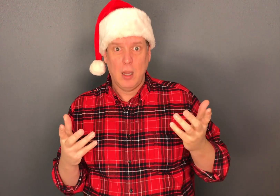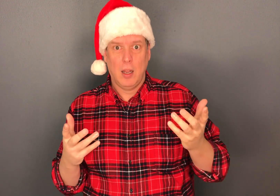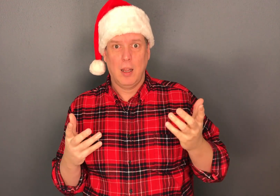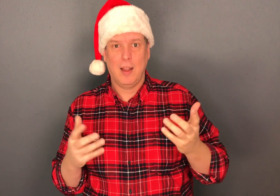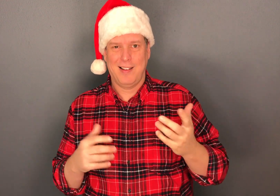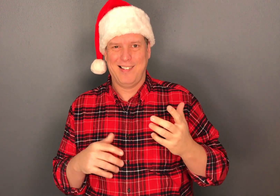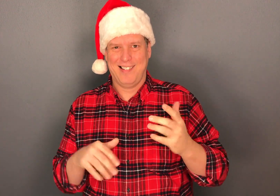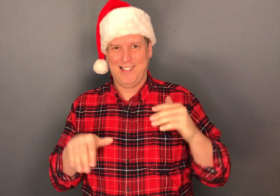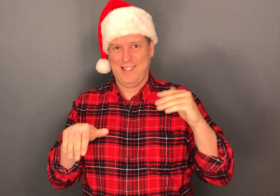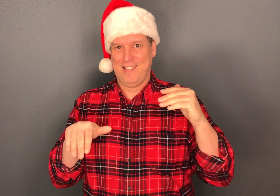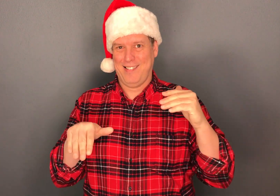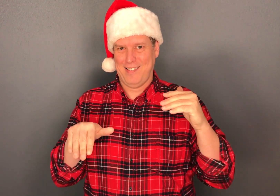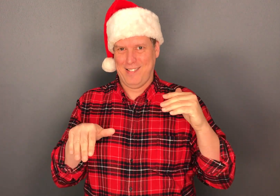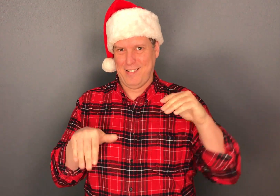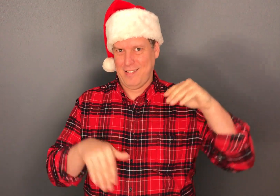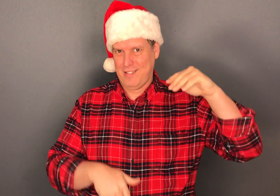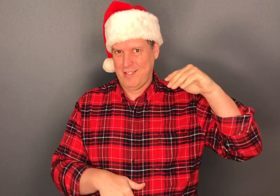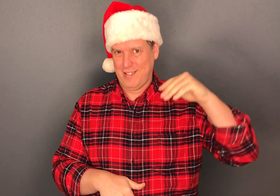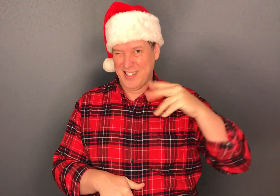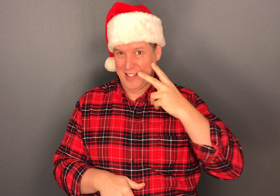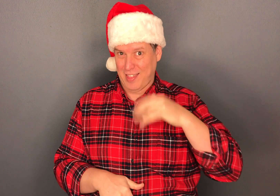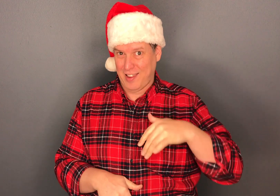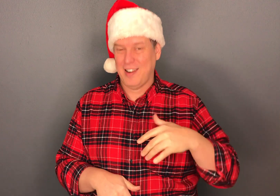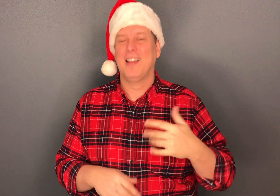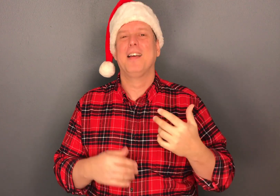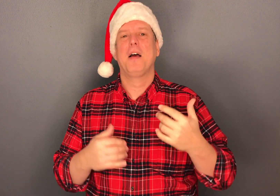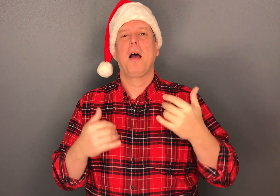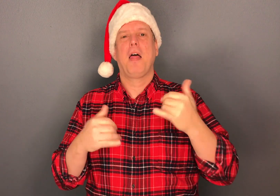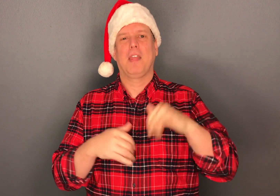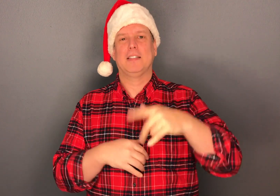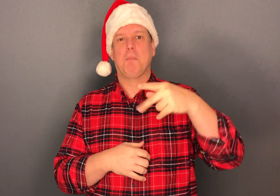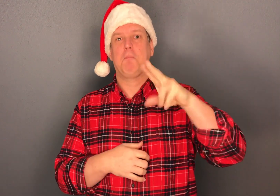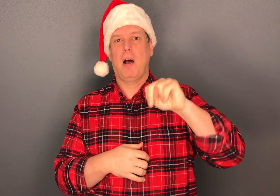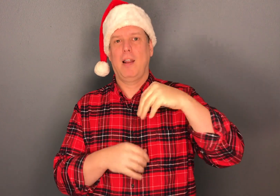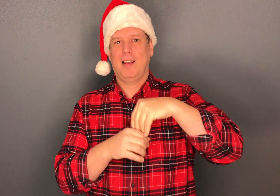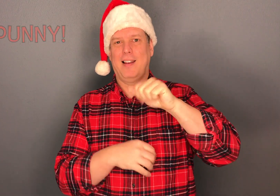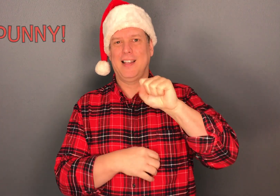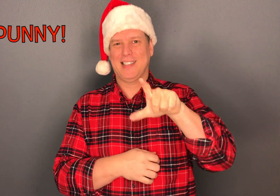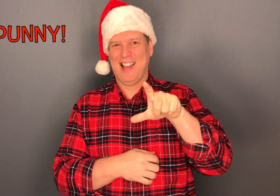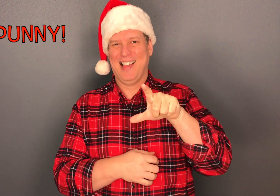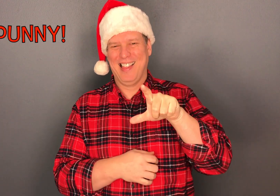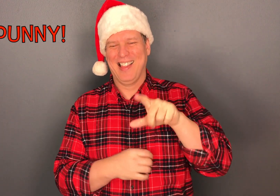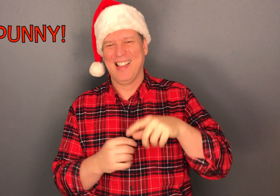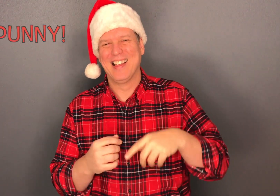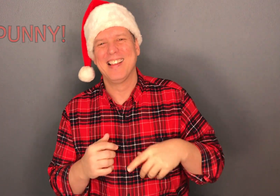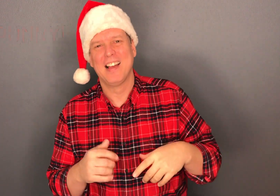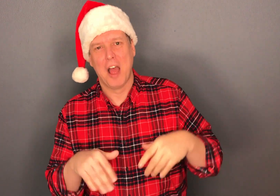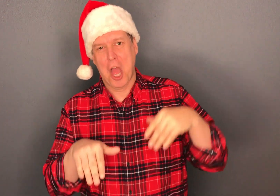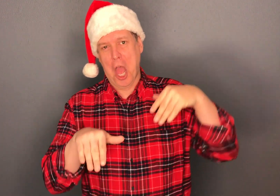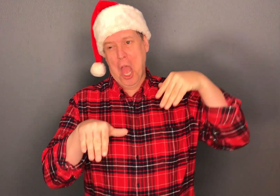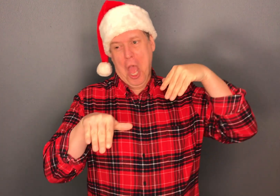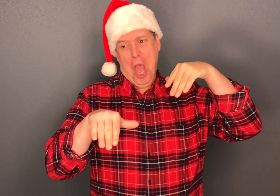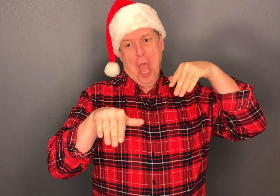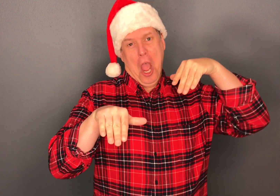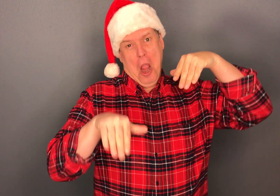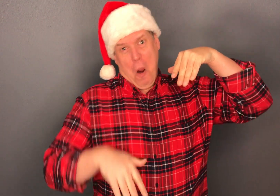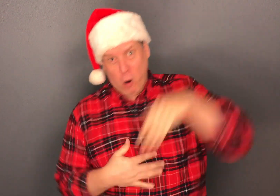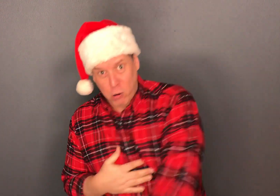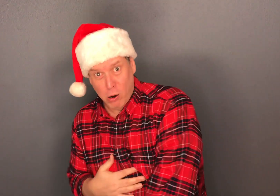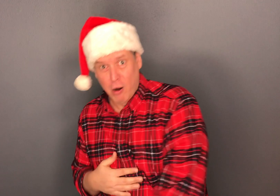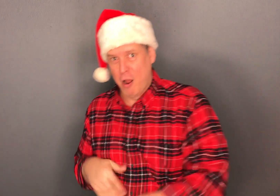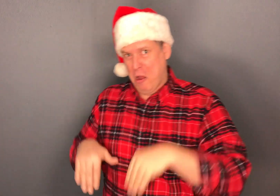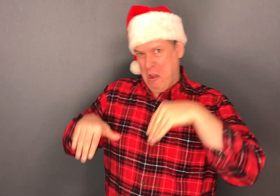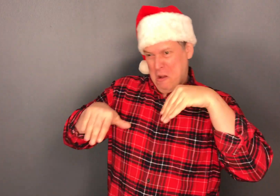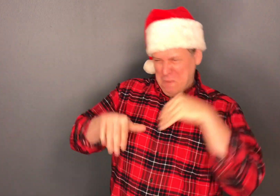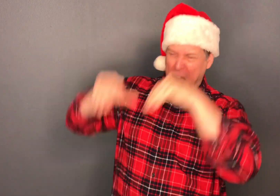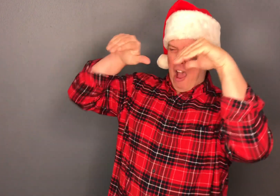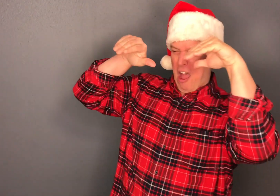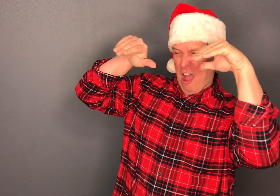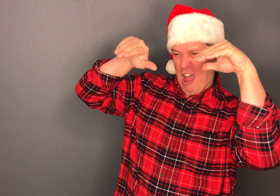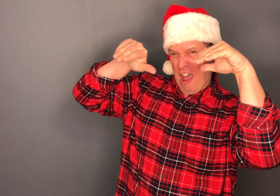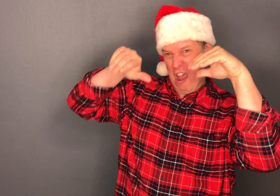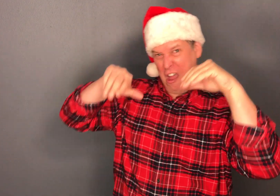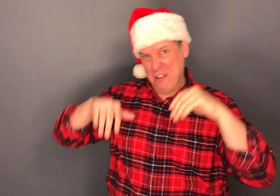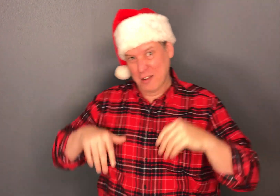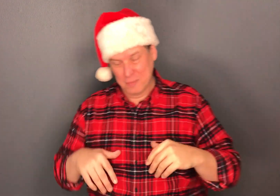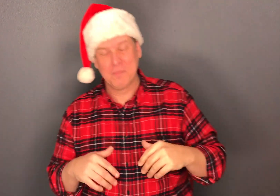English didn't I so that's a pun in ASL